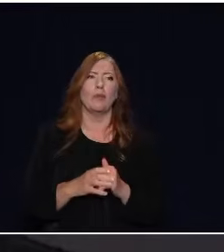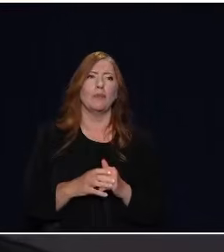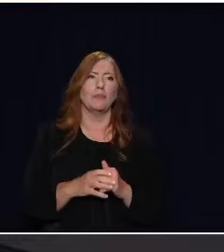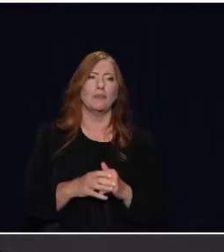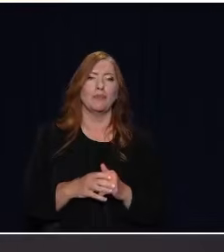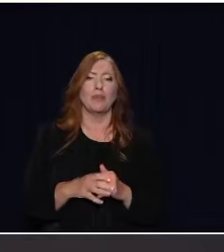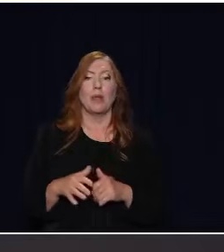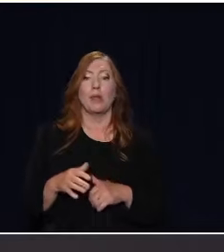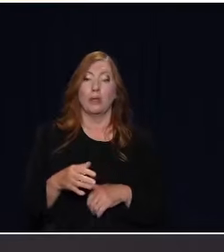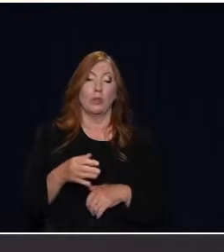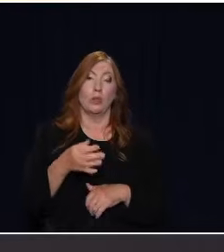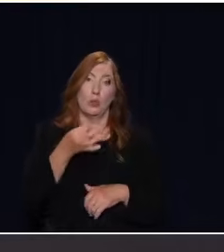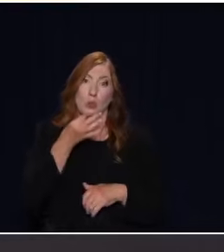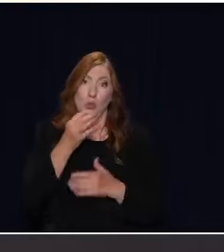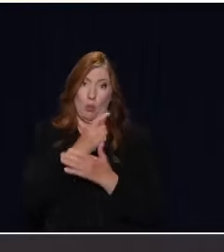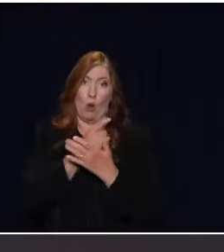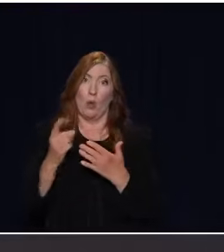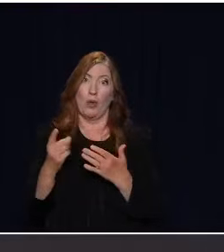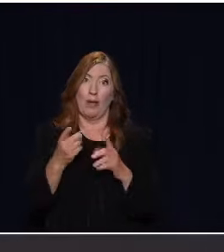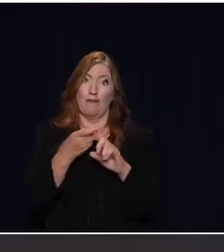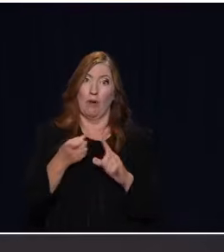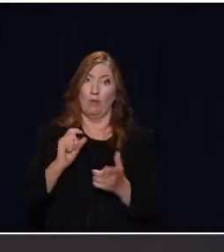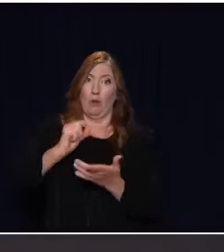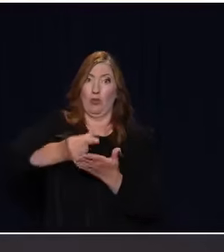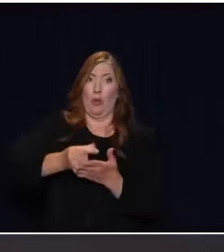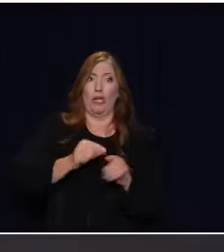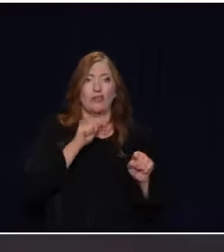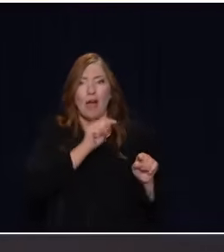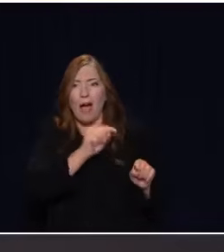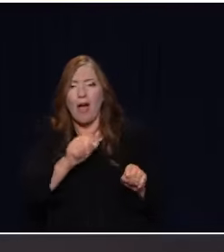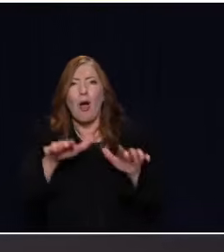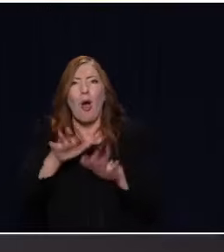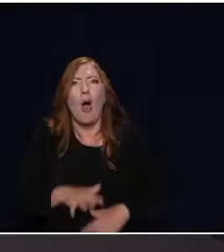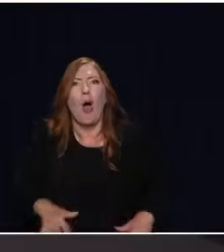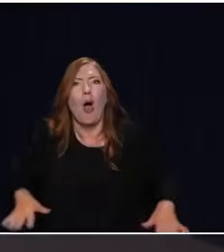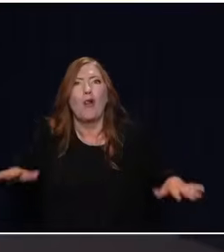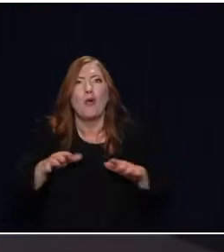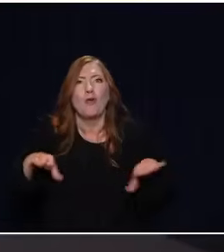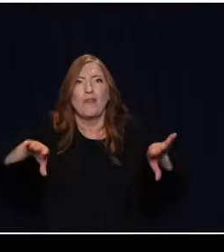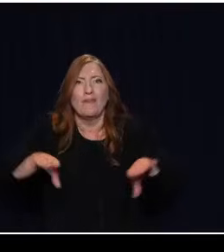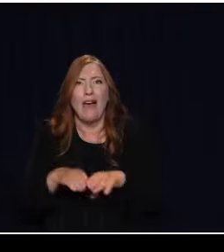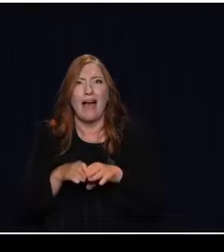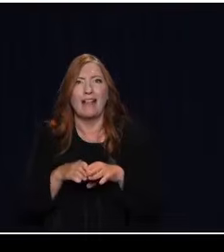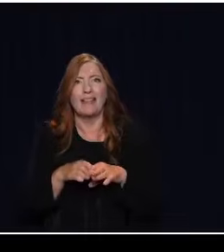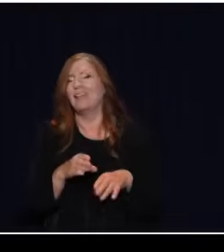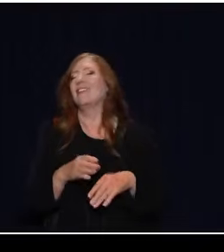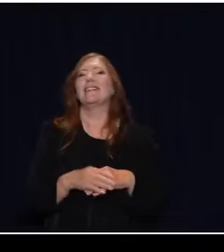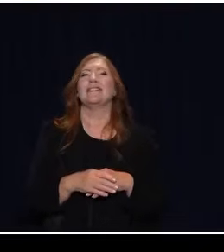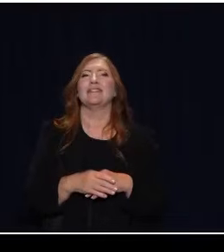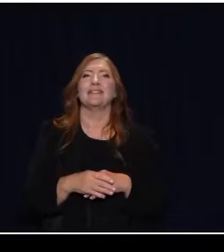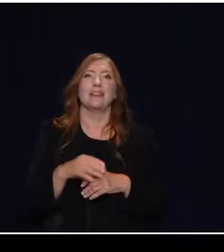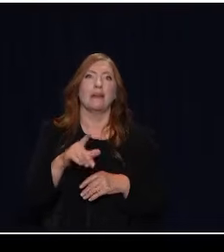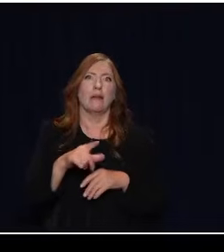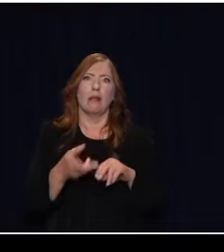A WONDERFUL SAFE COMMUNITY WE ARE GROWING GOOD PEOPLE IN. WE ARE JUST ABOUT A WEEK AWAY